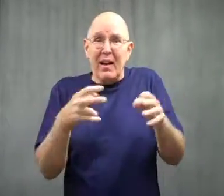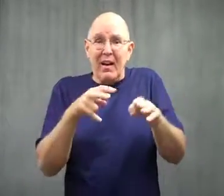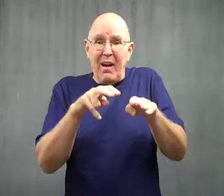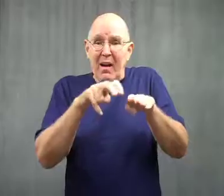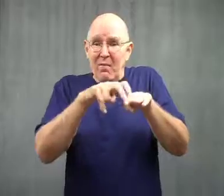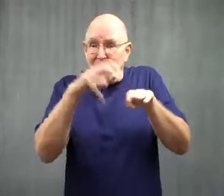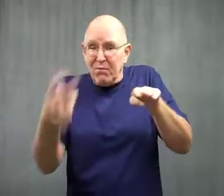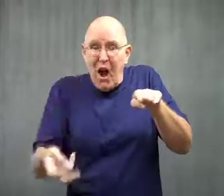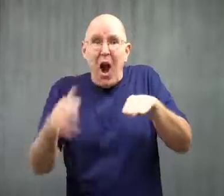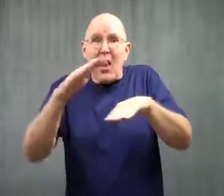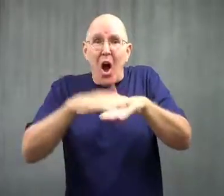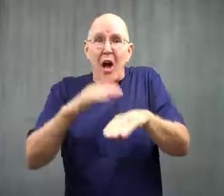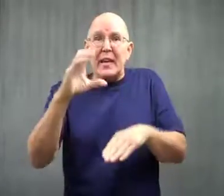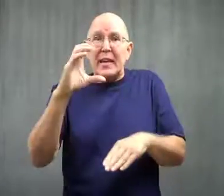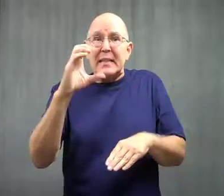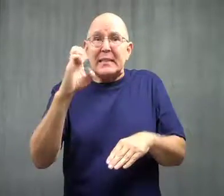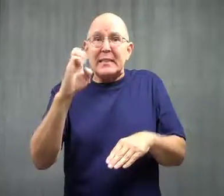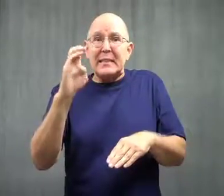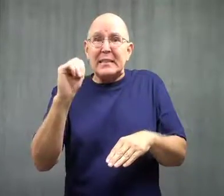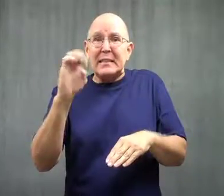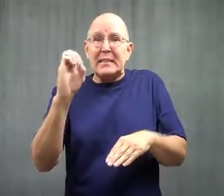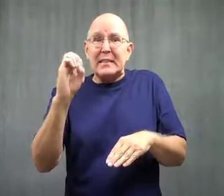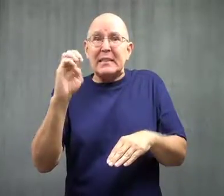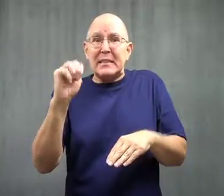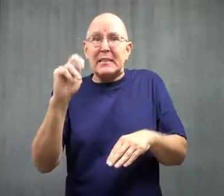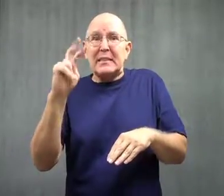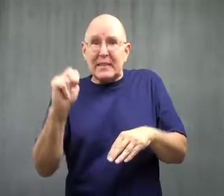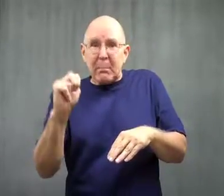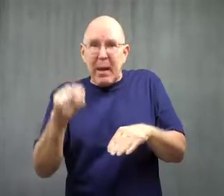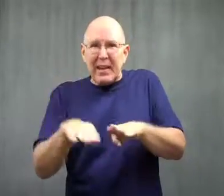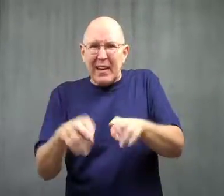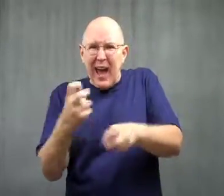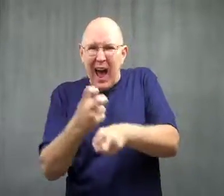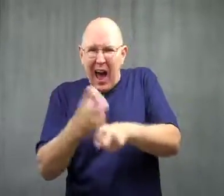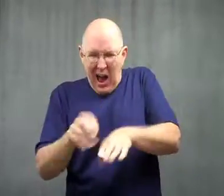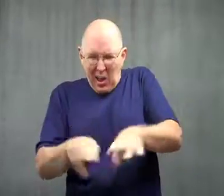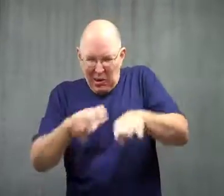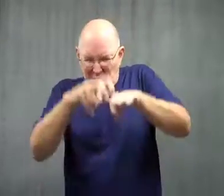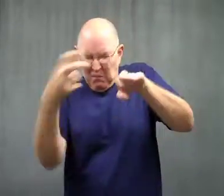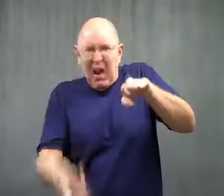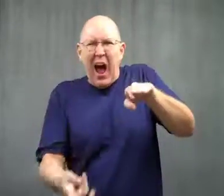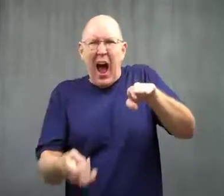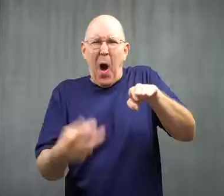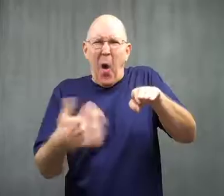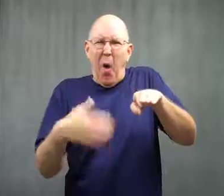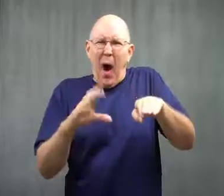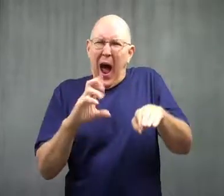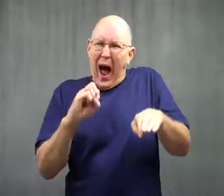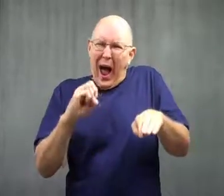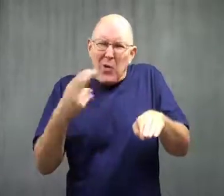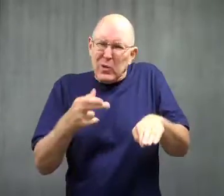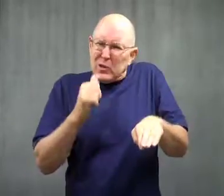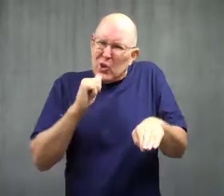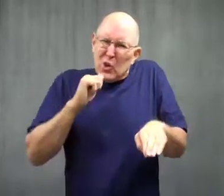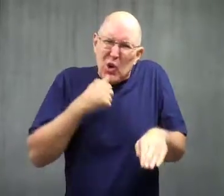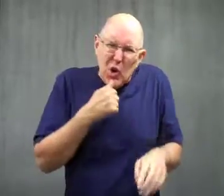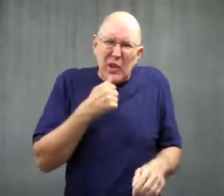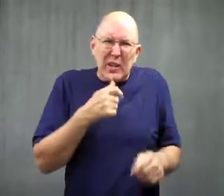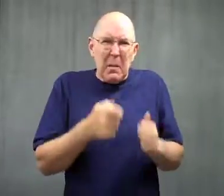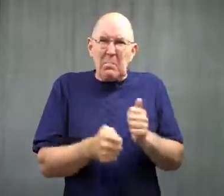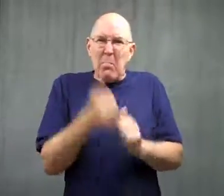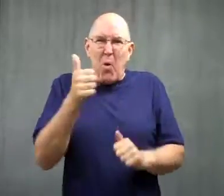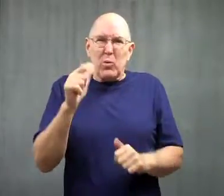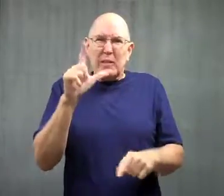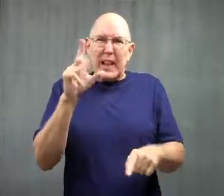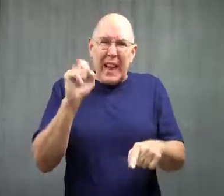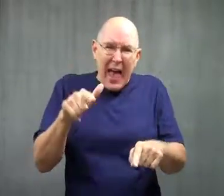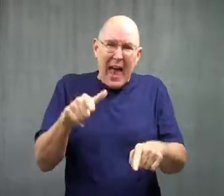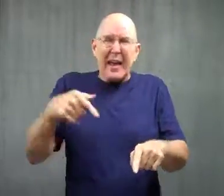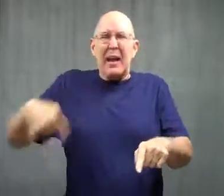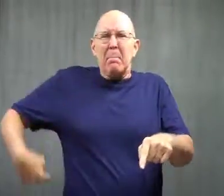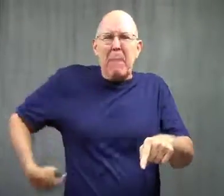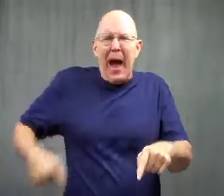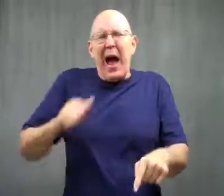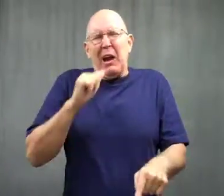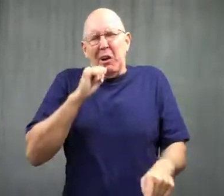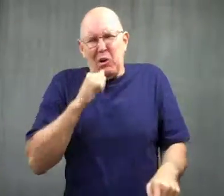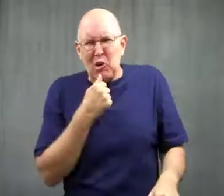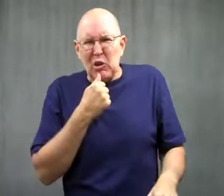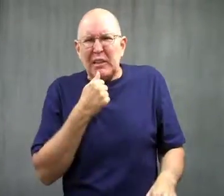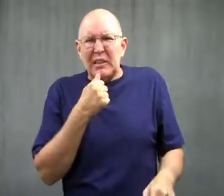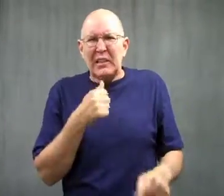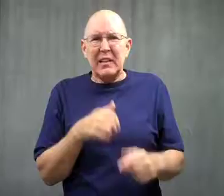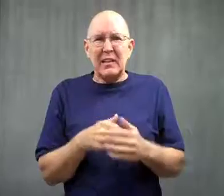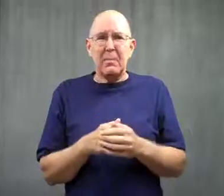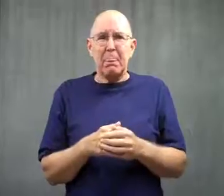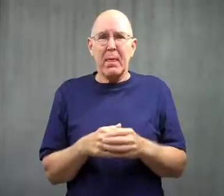They fell on cement. Ouch, that hurt!